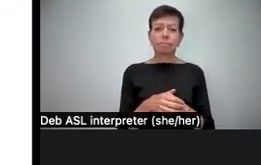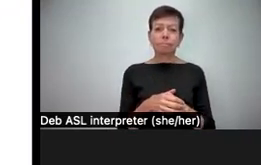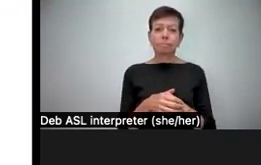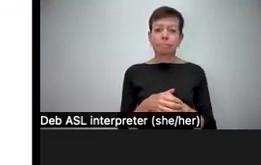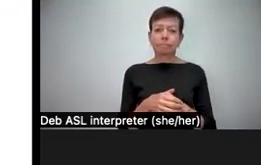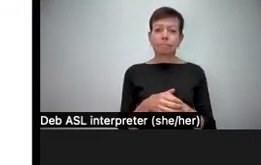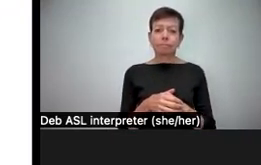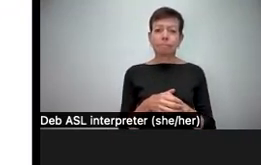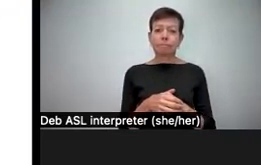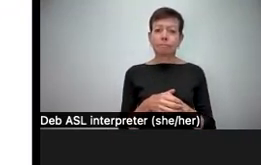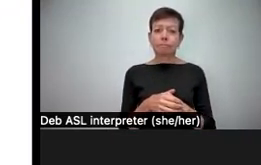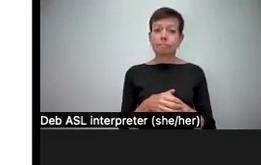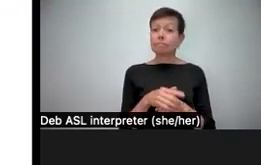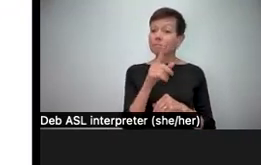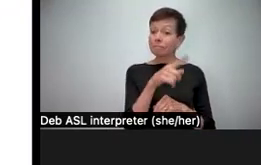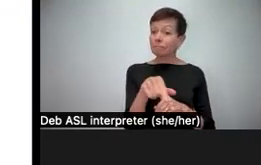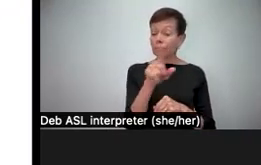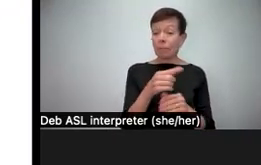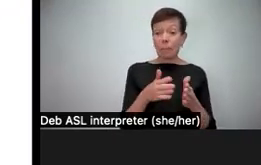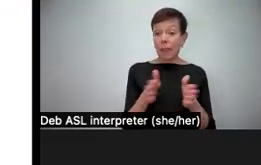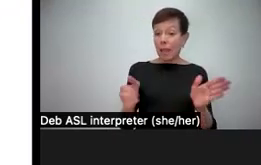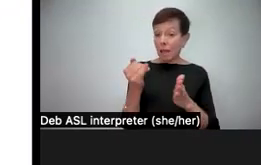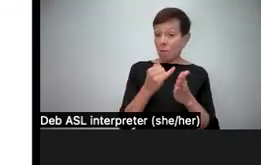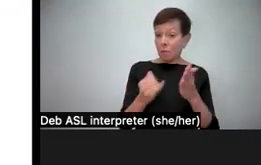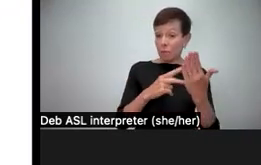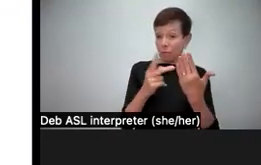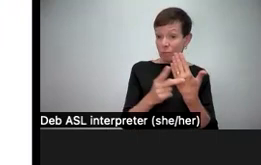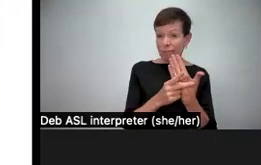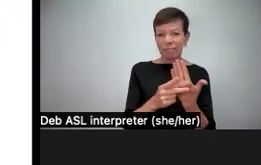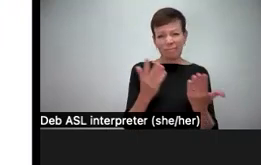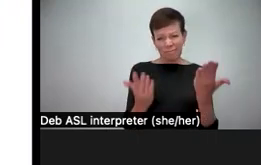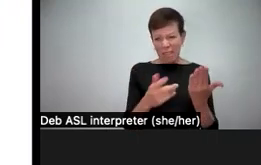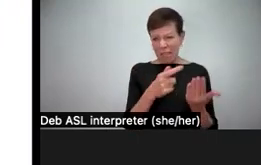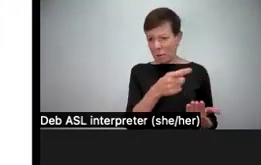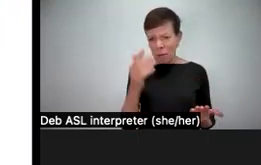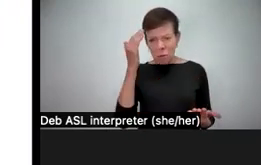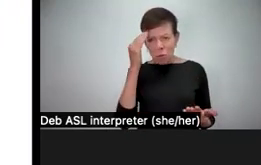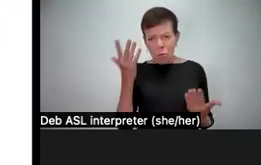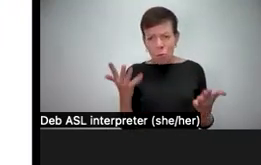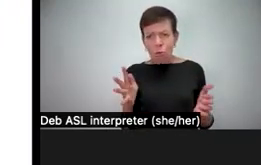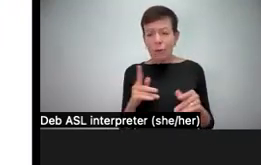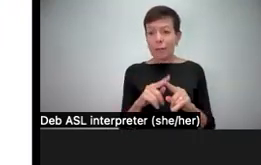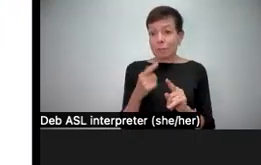A public art program, some of you might already know about us, but it is kind of new. As the Arts